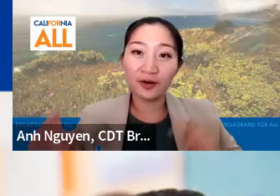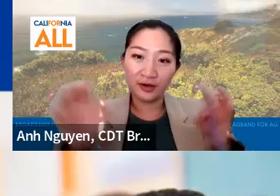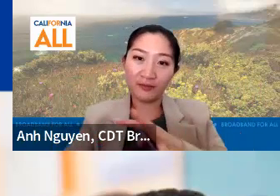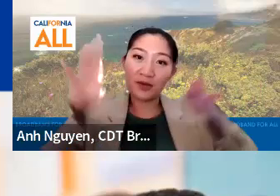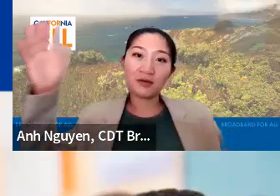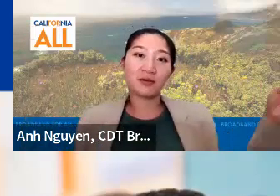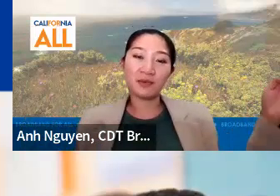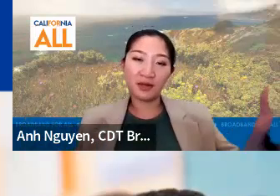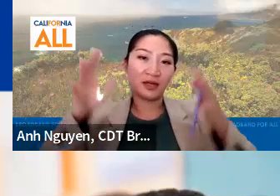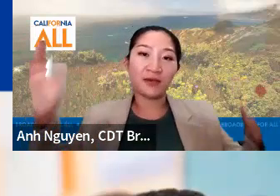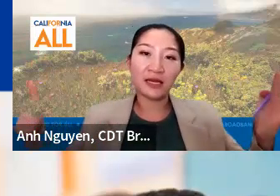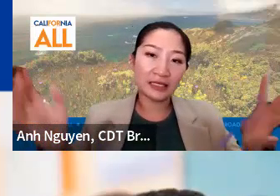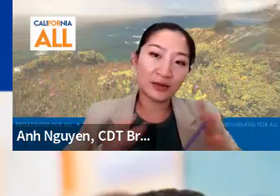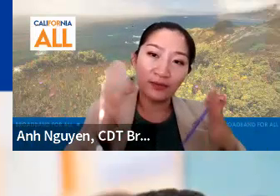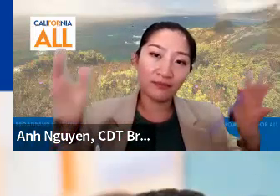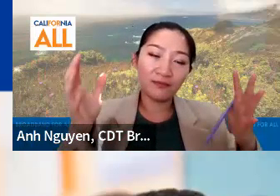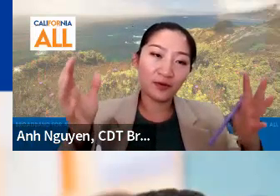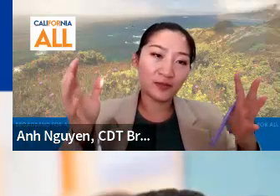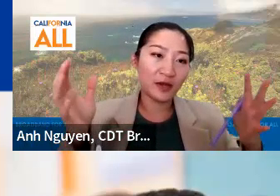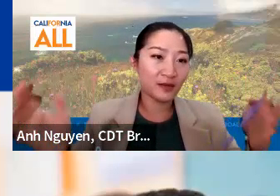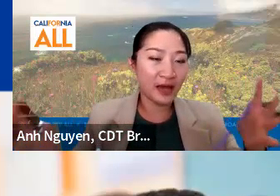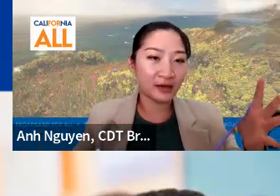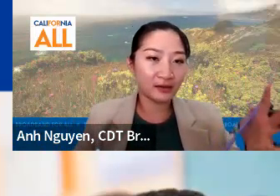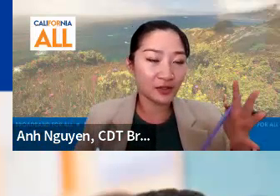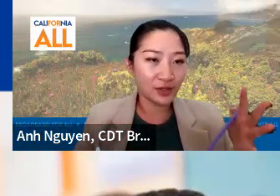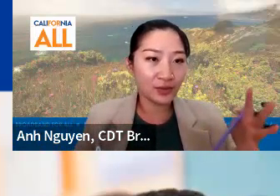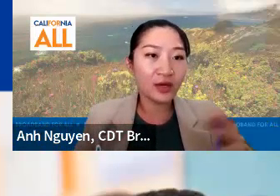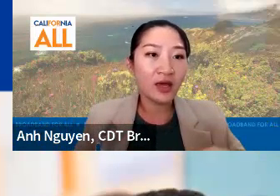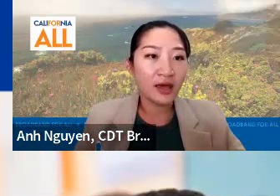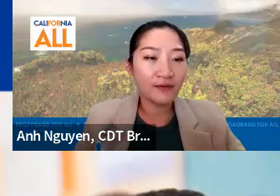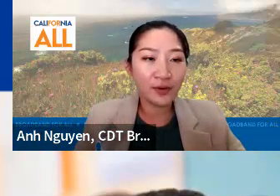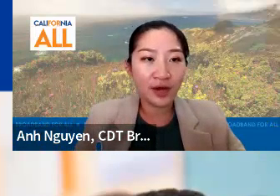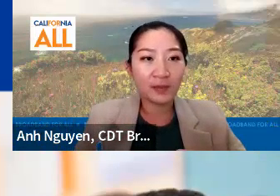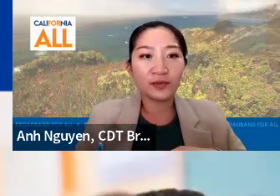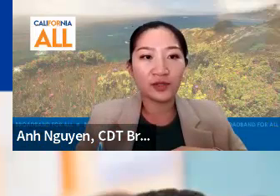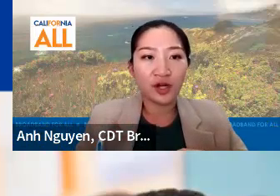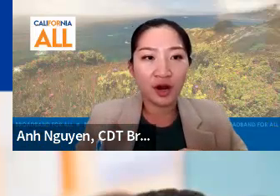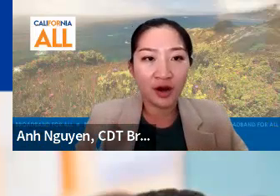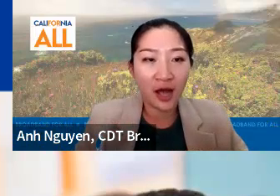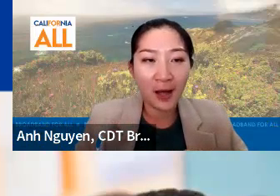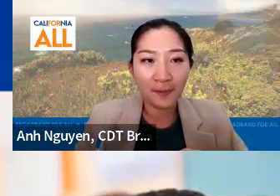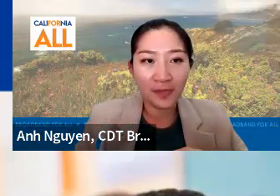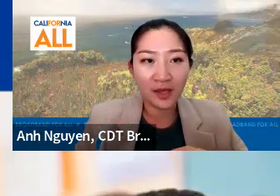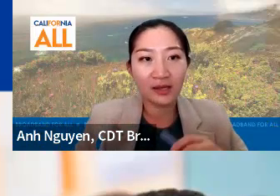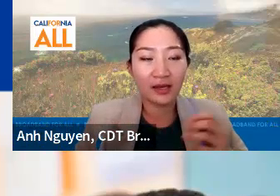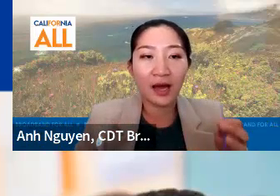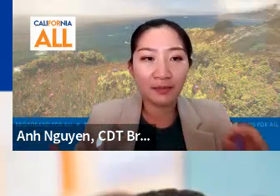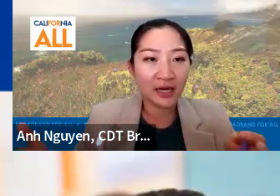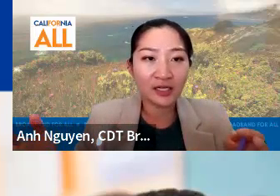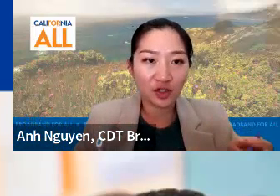our our bigger community. So folks beyond the panels, too, if you're able to share any